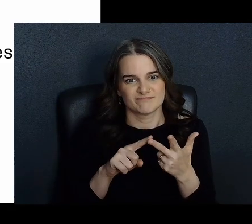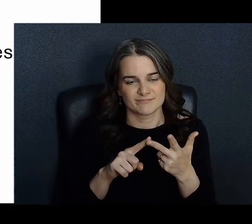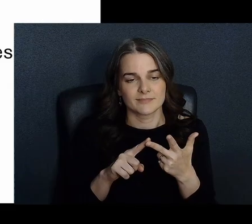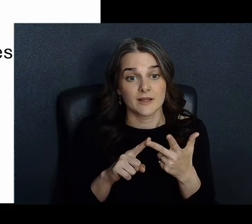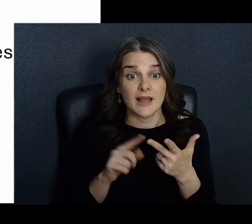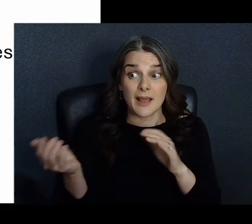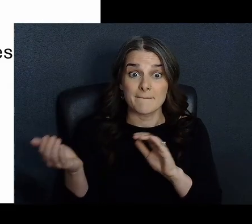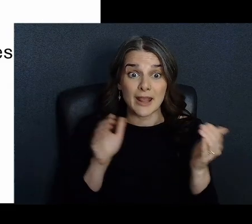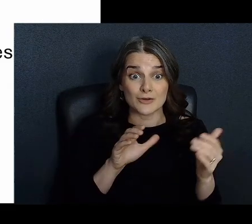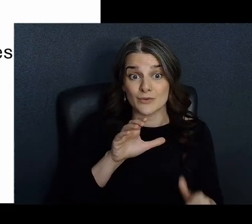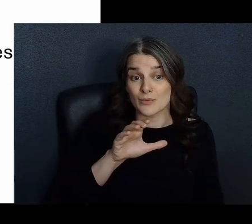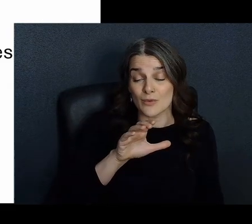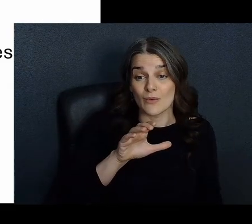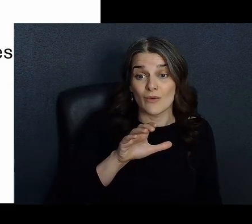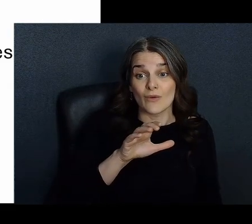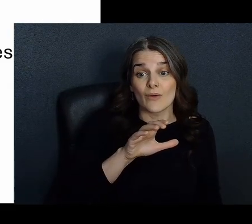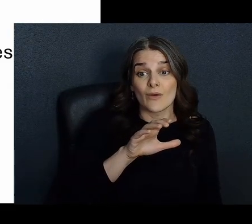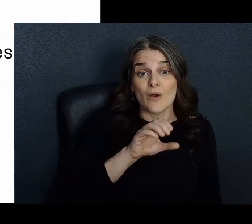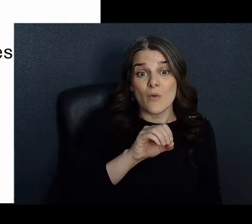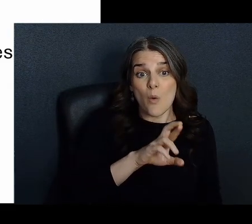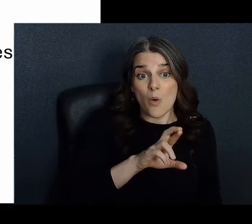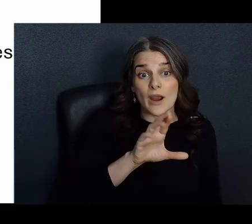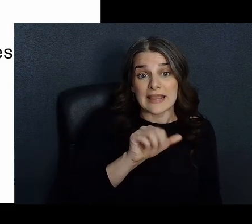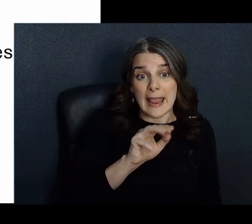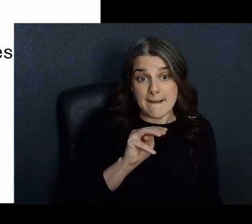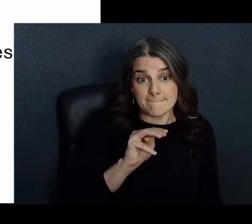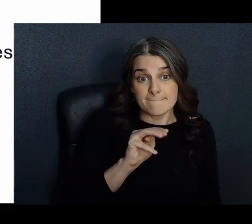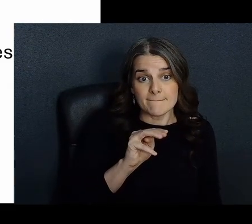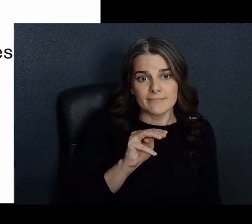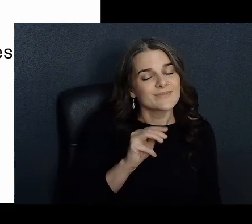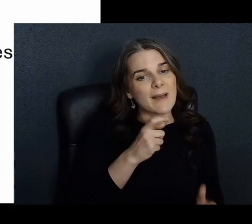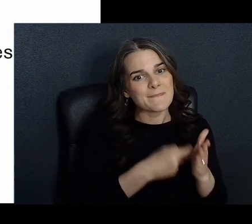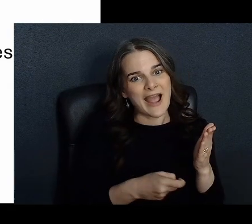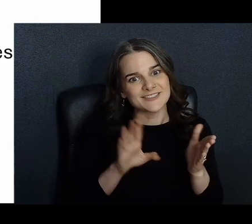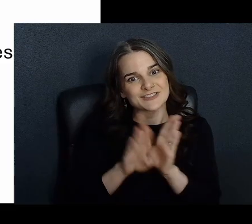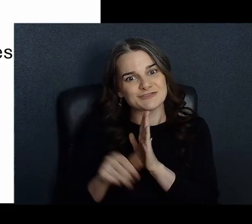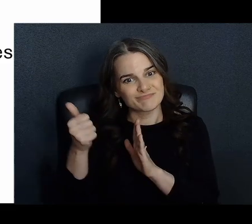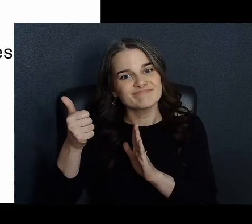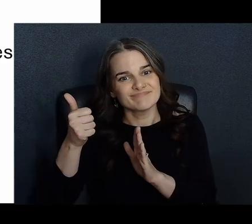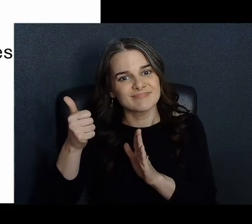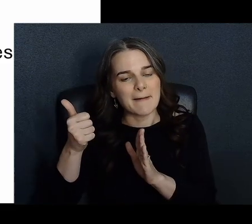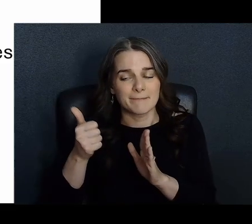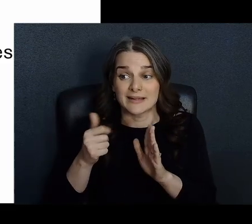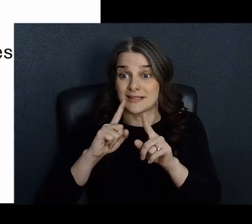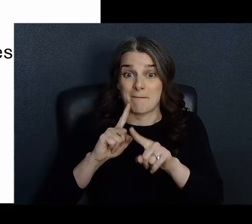talking price points a little bit better. But again, it really comes down to what the individual prefers to use.